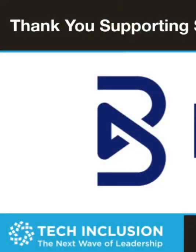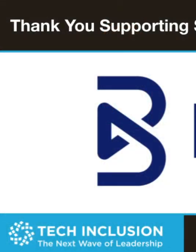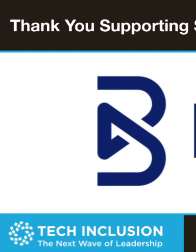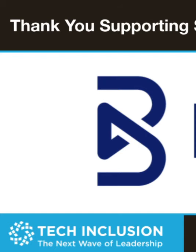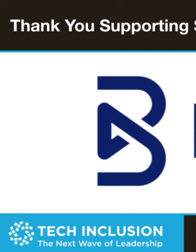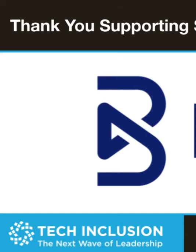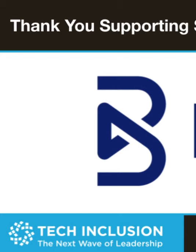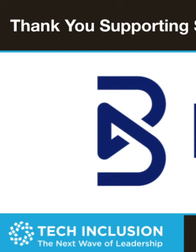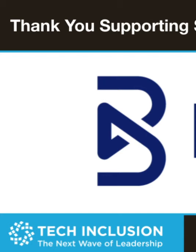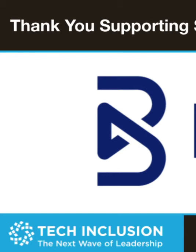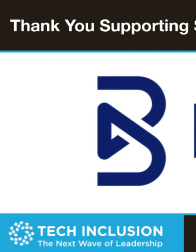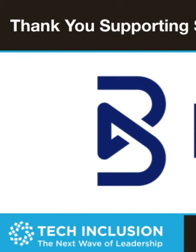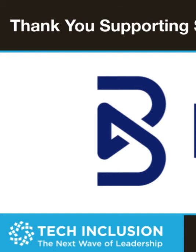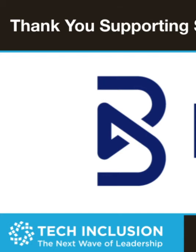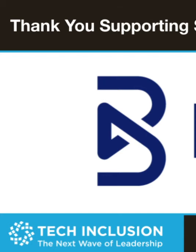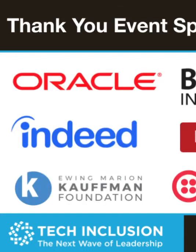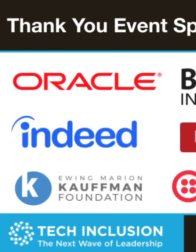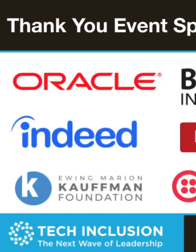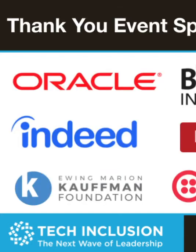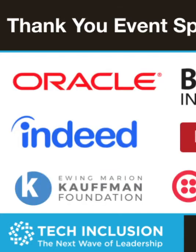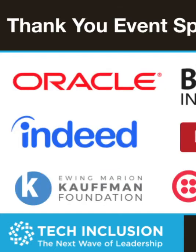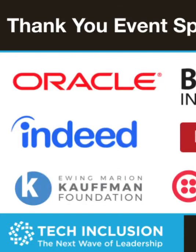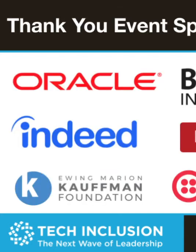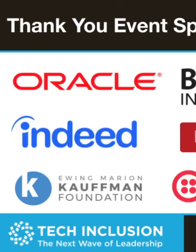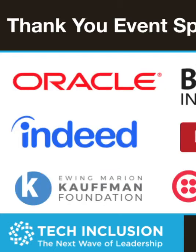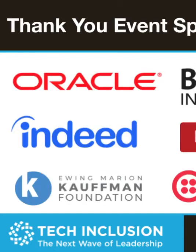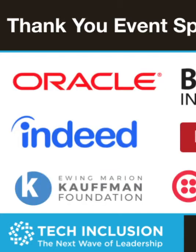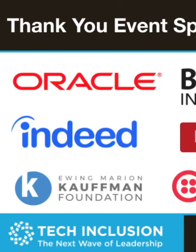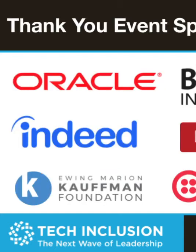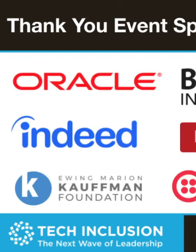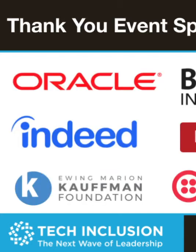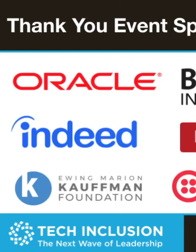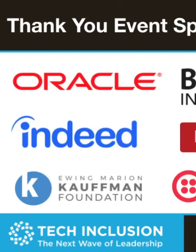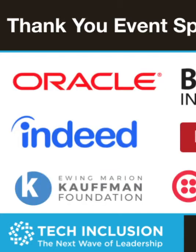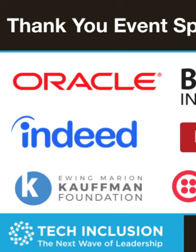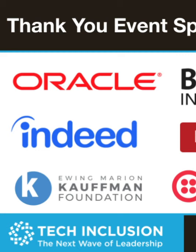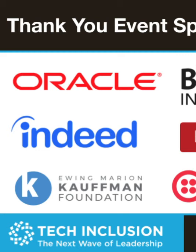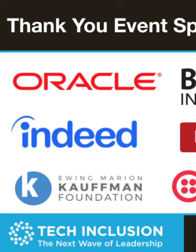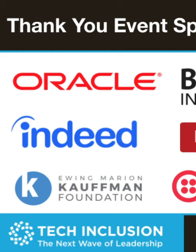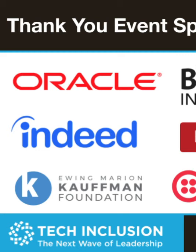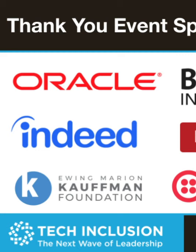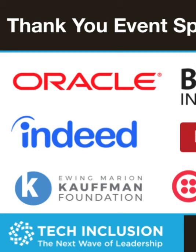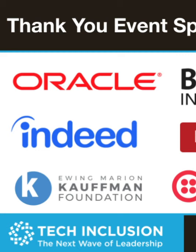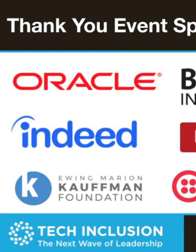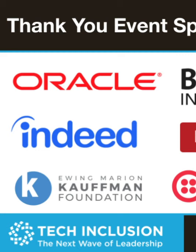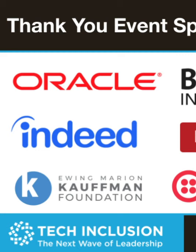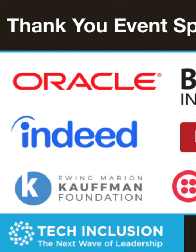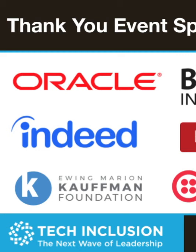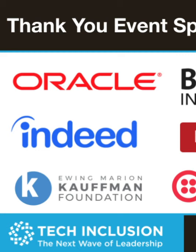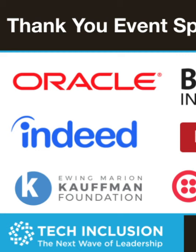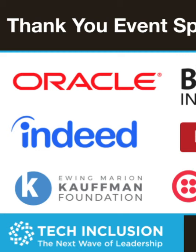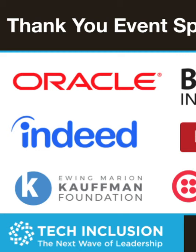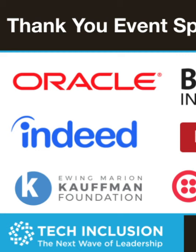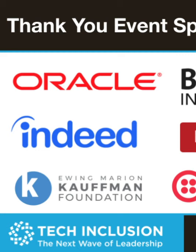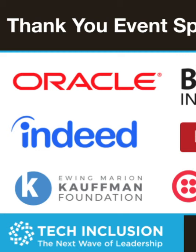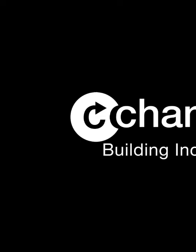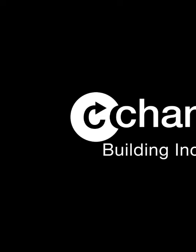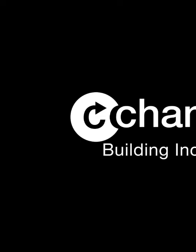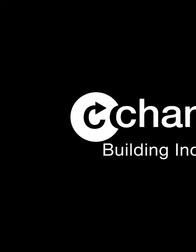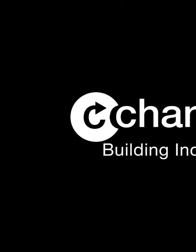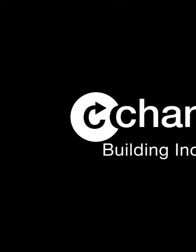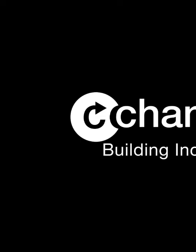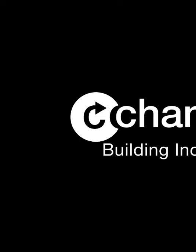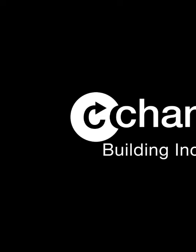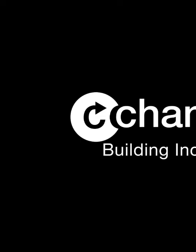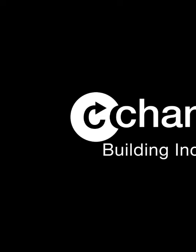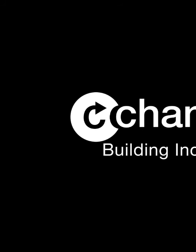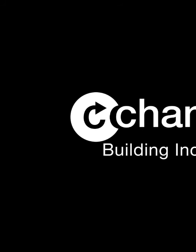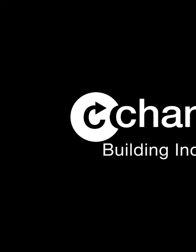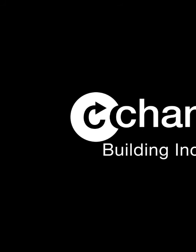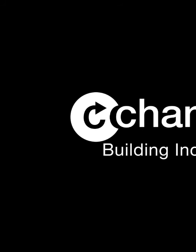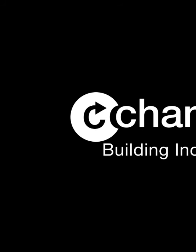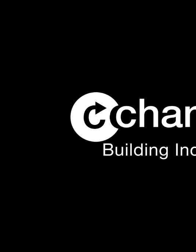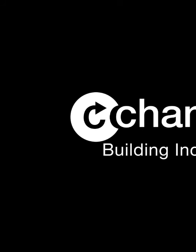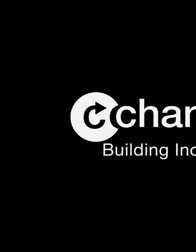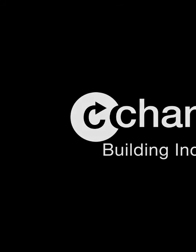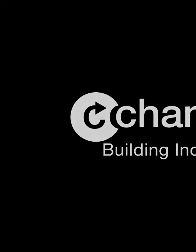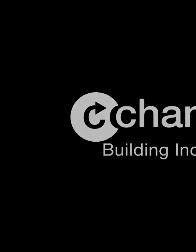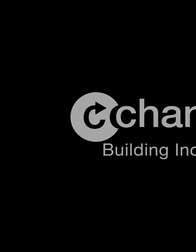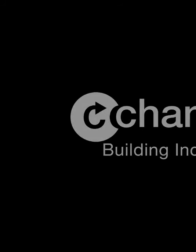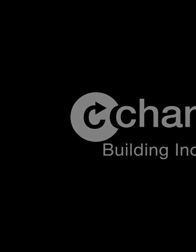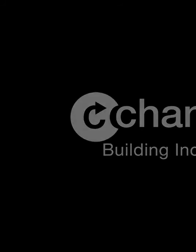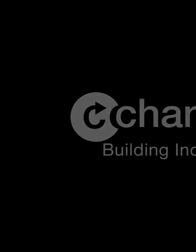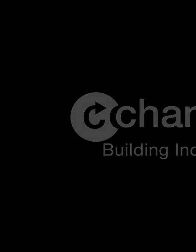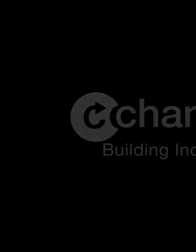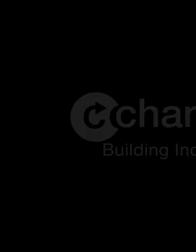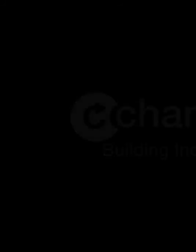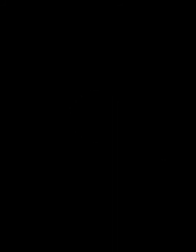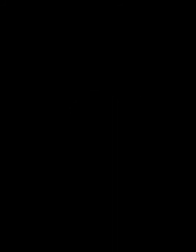up you